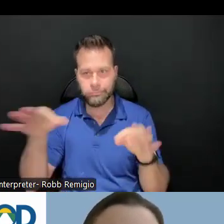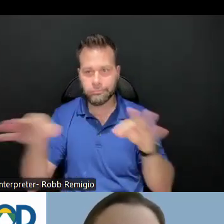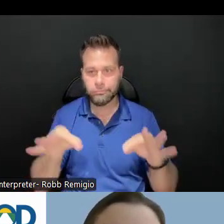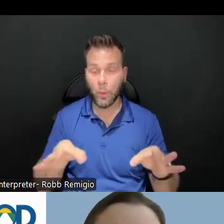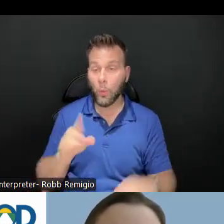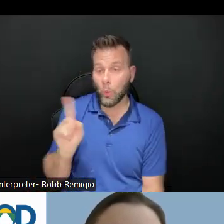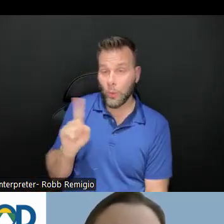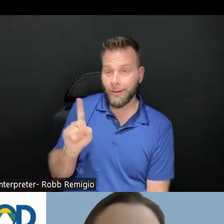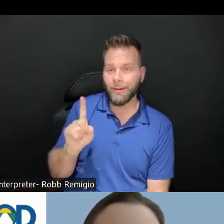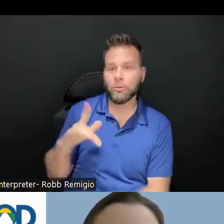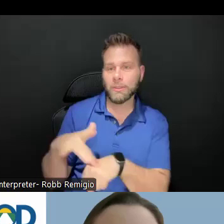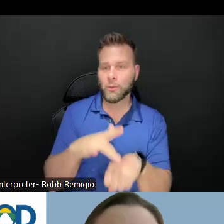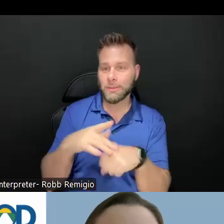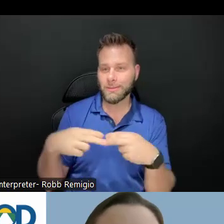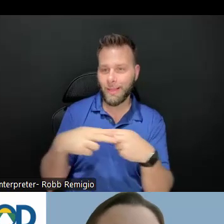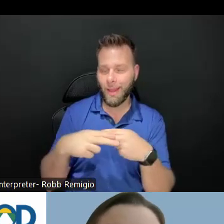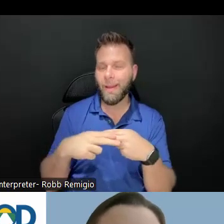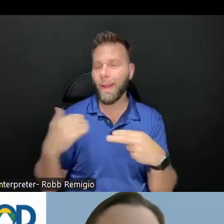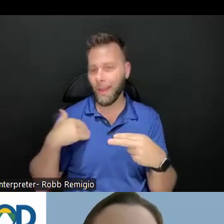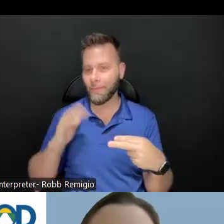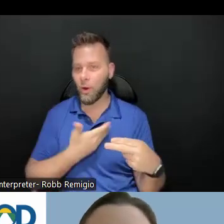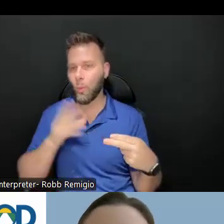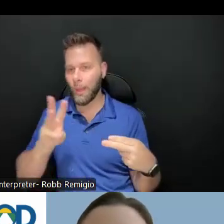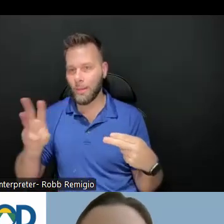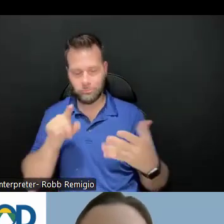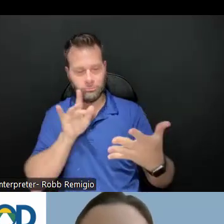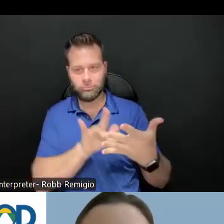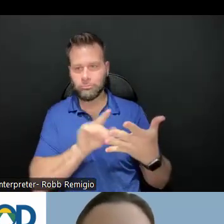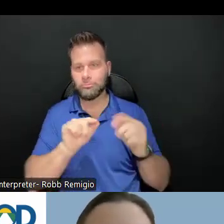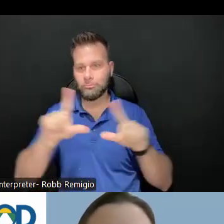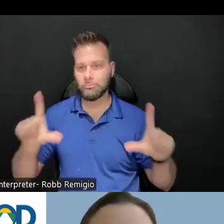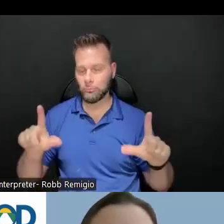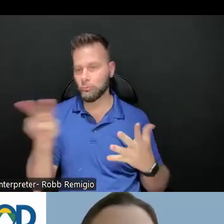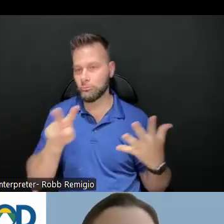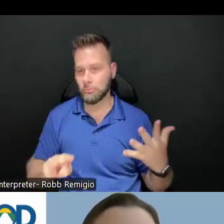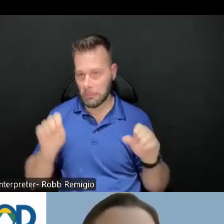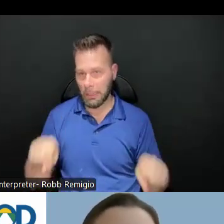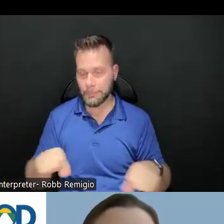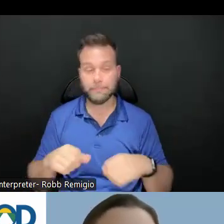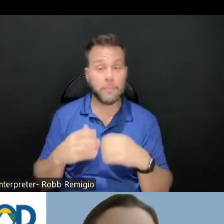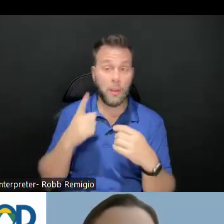greater detail, and that's linked on our resources slide later on so you can gather that